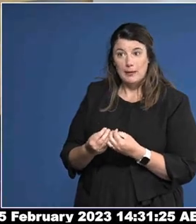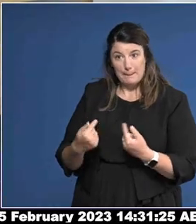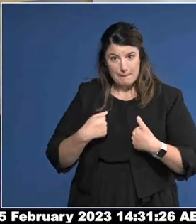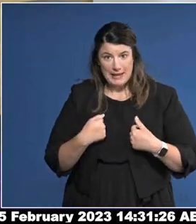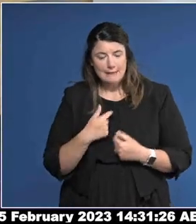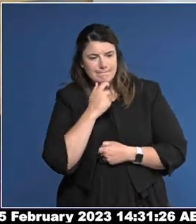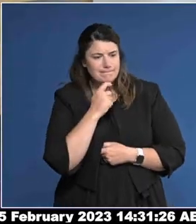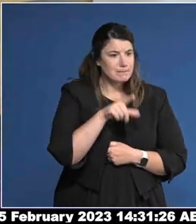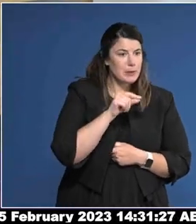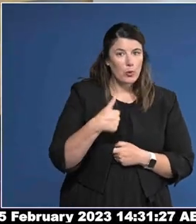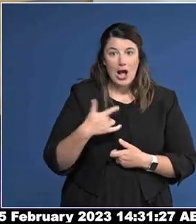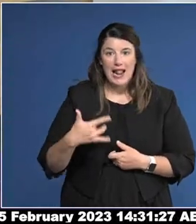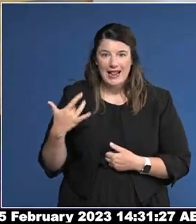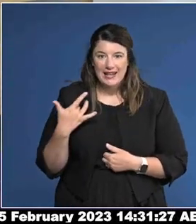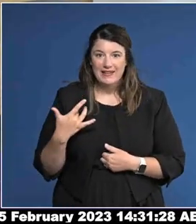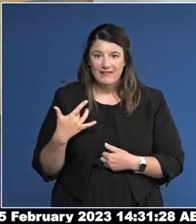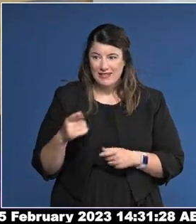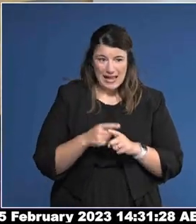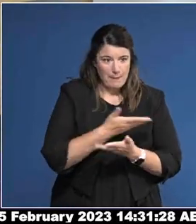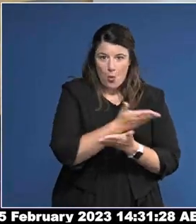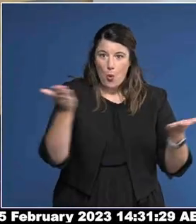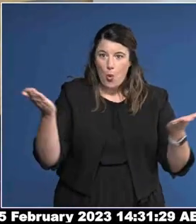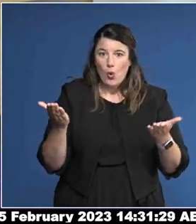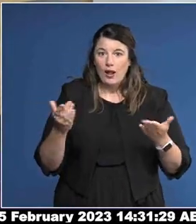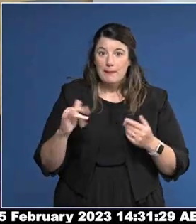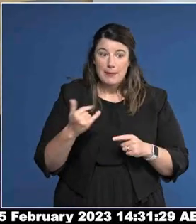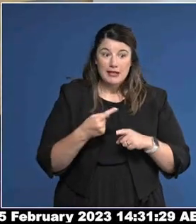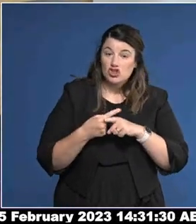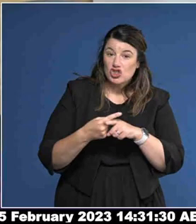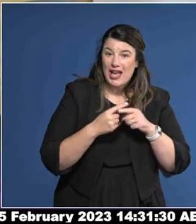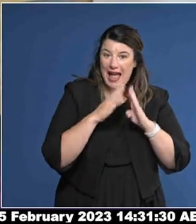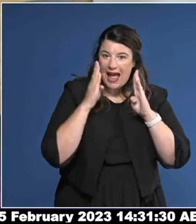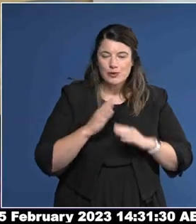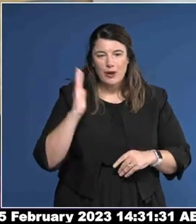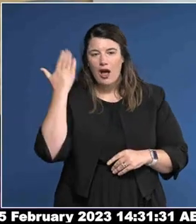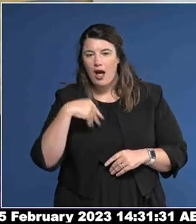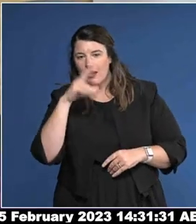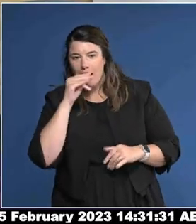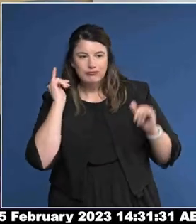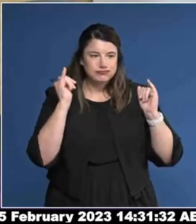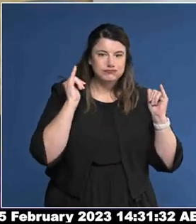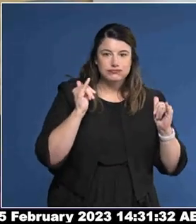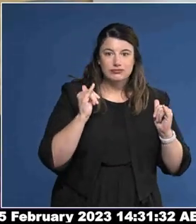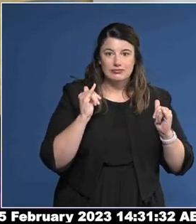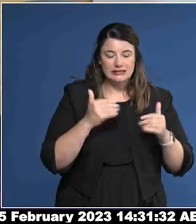member of society would want to live in, we may live in a shared house when we are at university, but it mainly lasts for a short period of time.